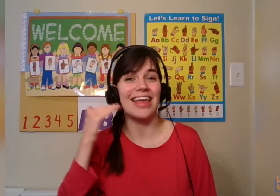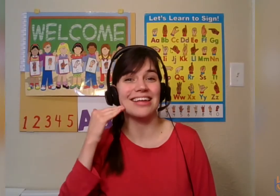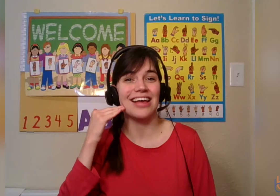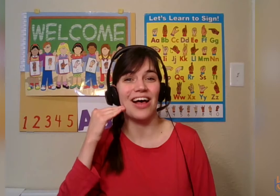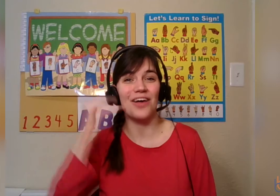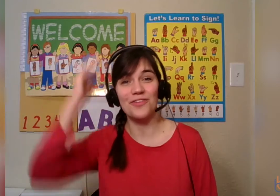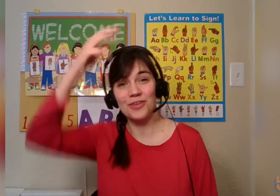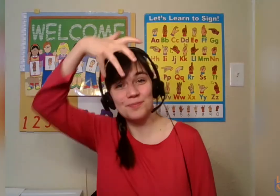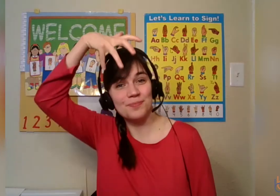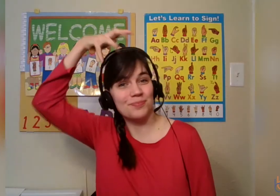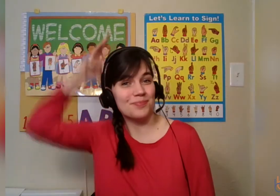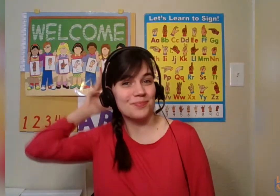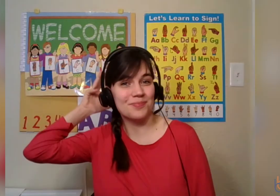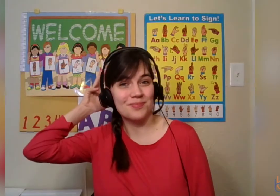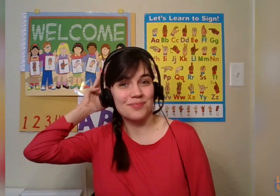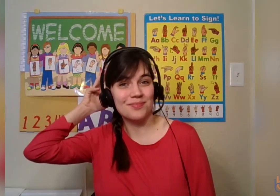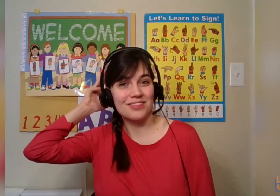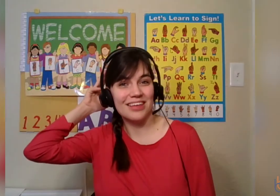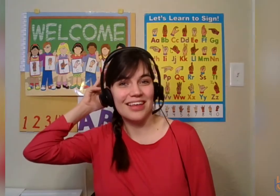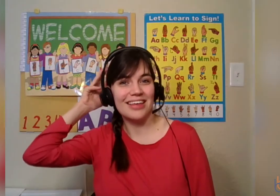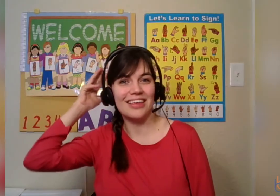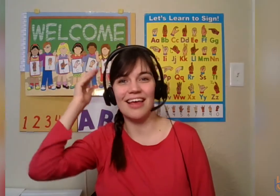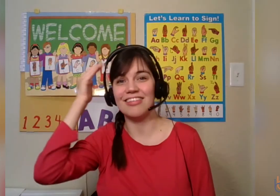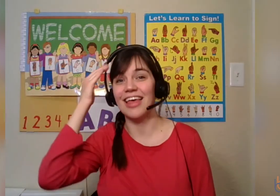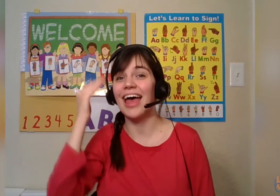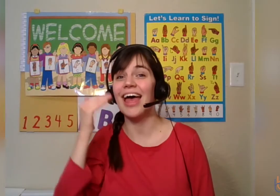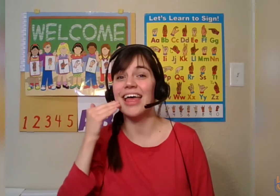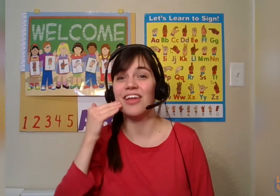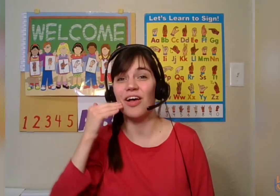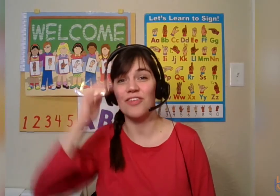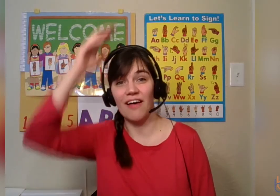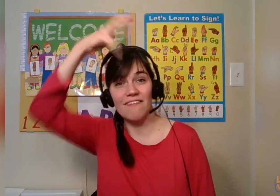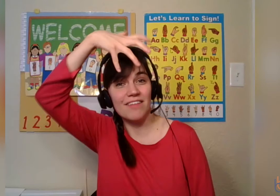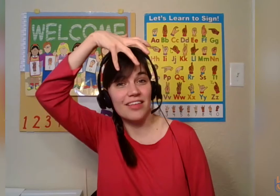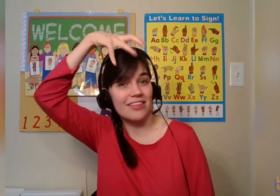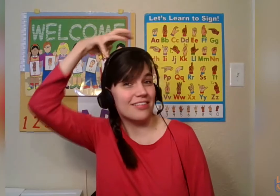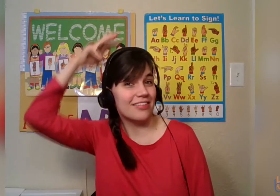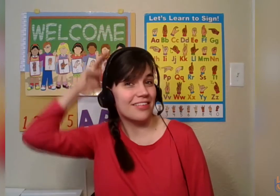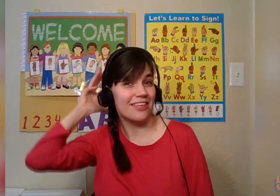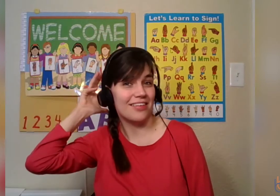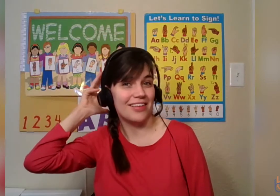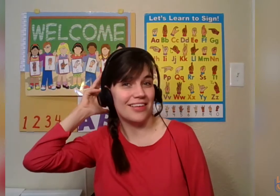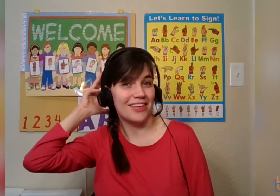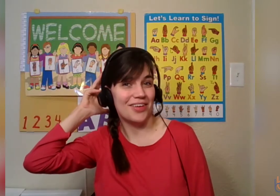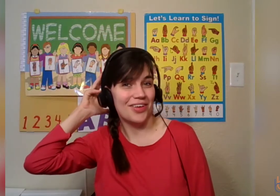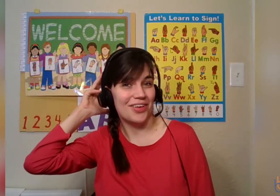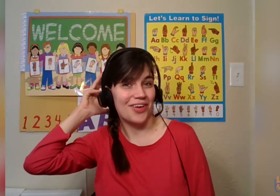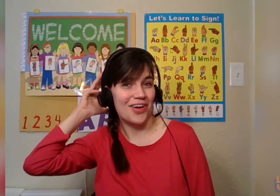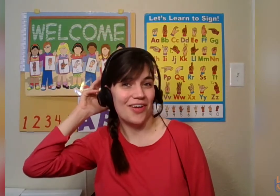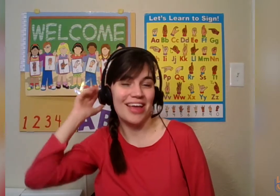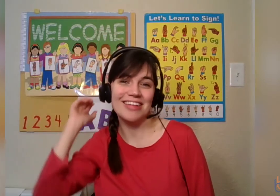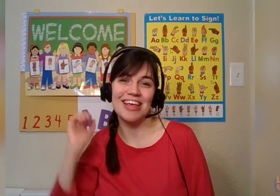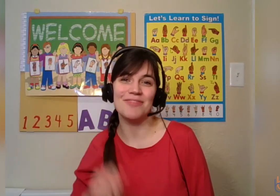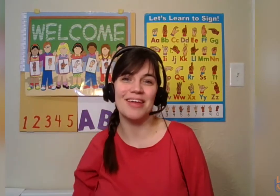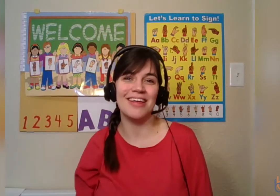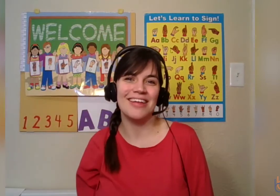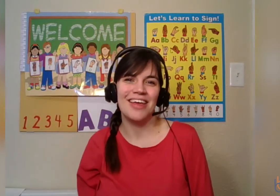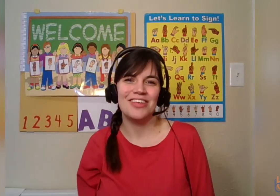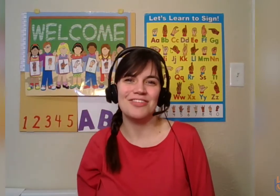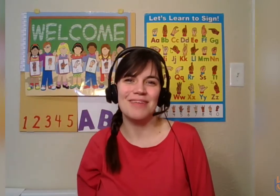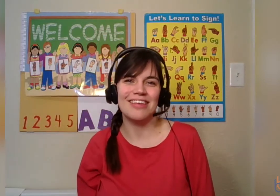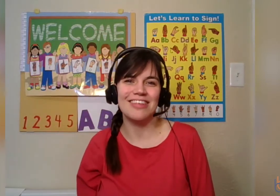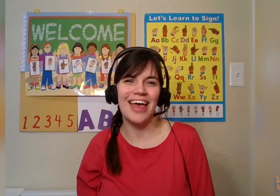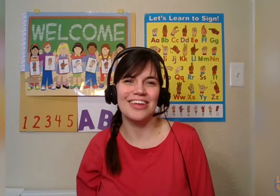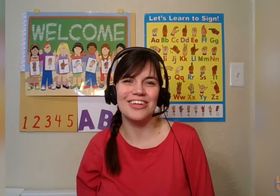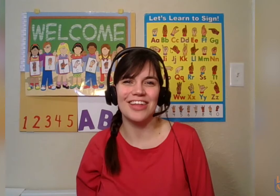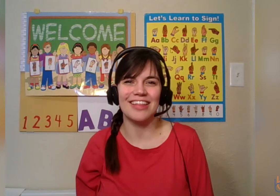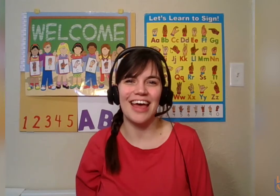of... He has the head of a... Alright, take a minute to make his head look like that